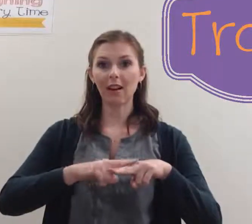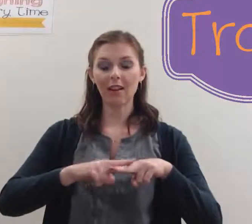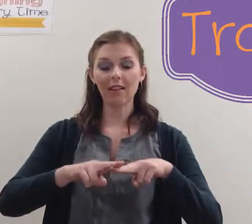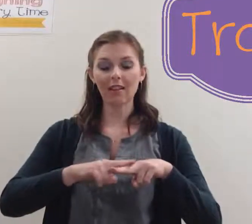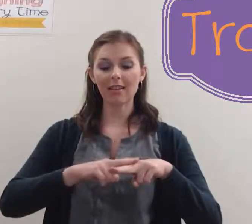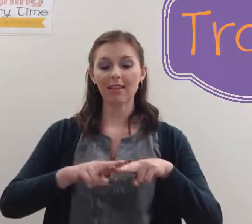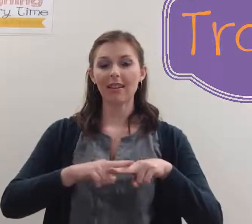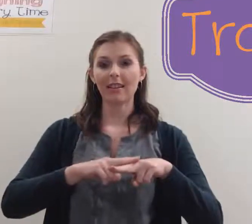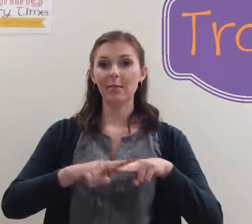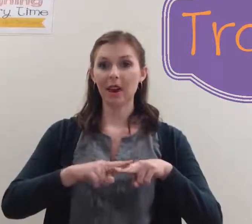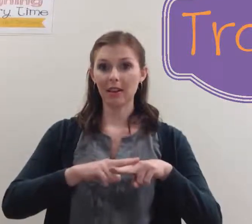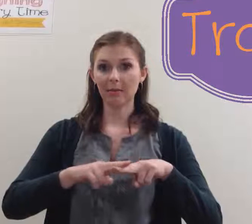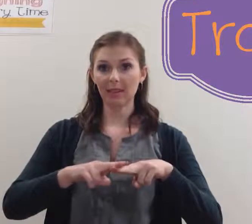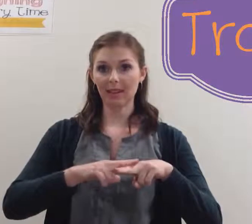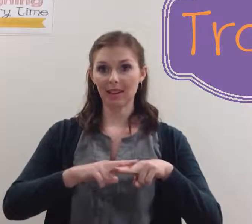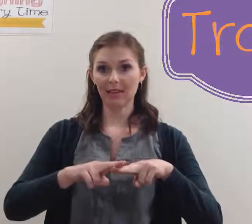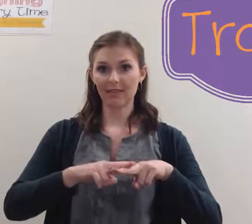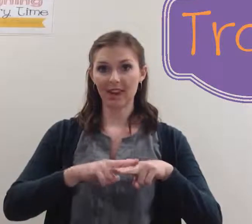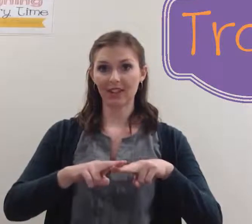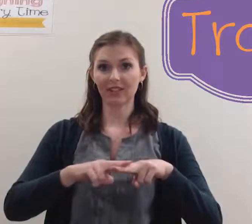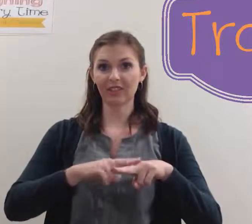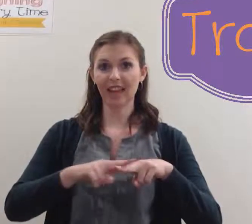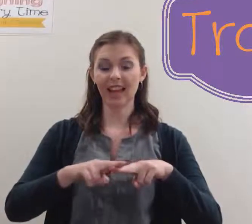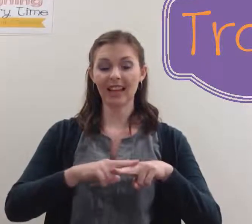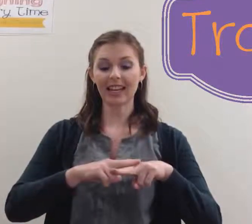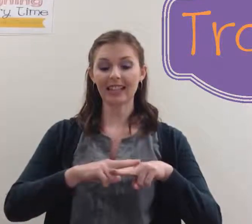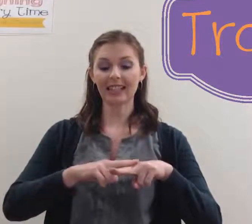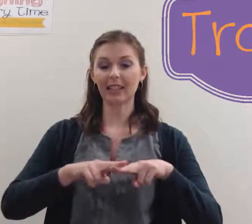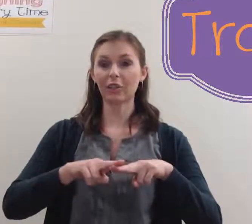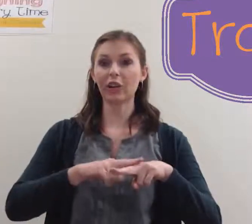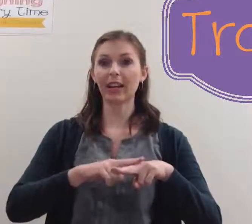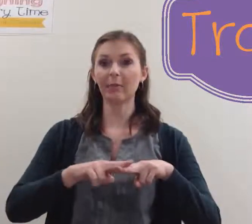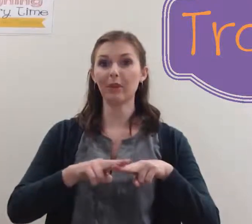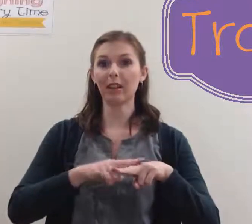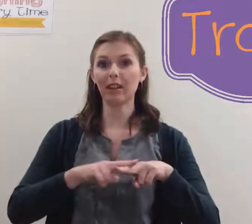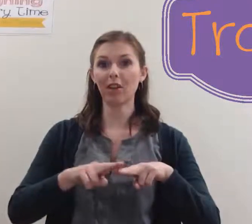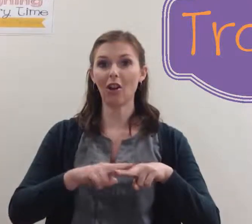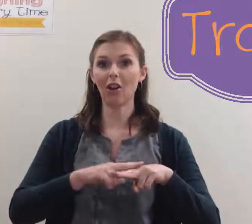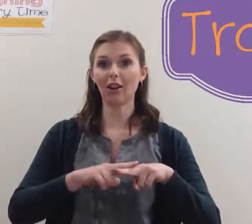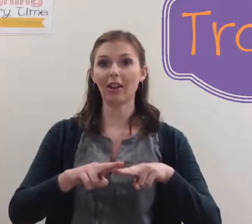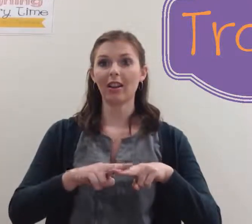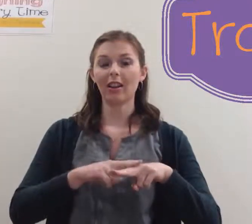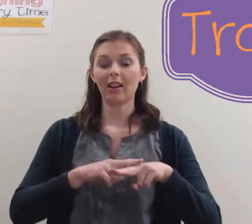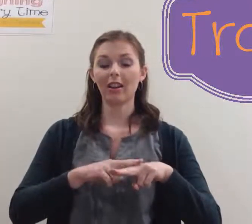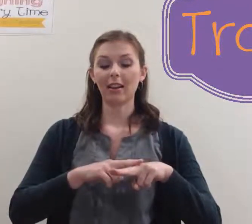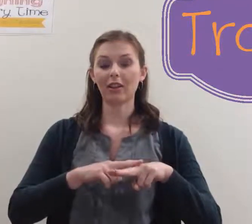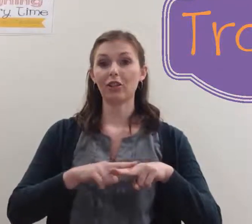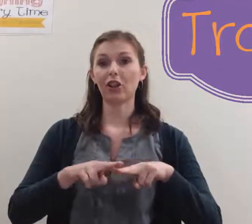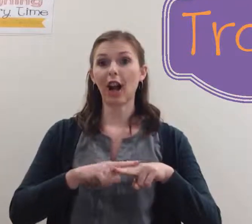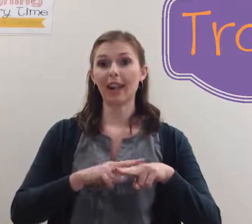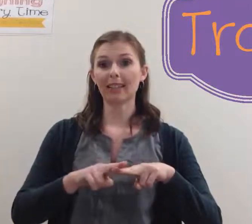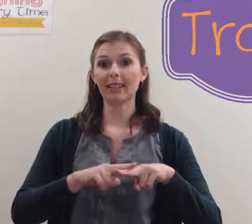it along the bottom set of fingers like it is a train moving along the tracks.